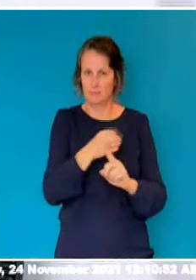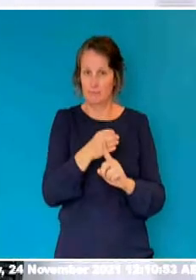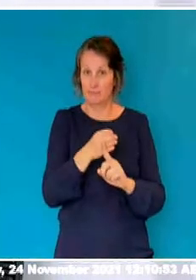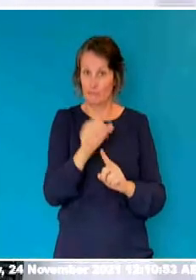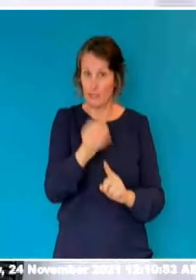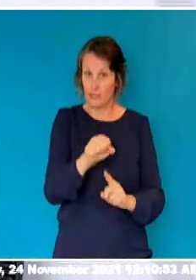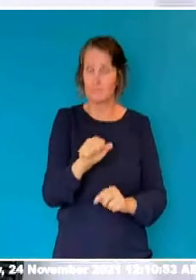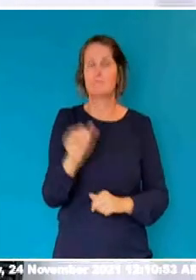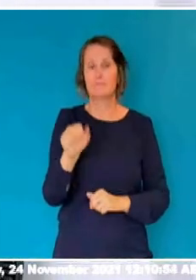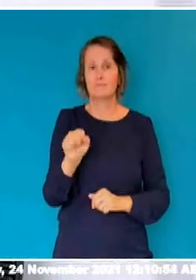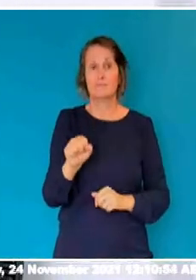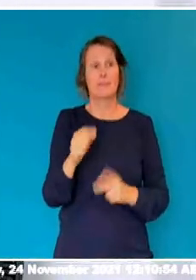adjustments in the workplace?